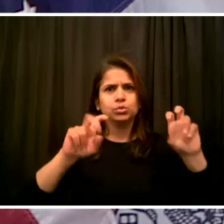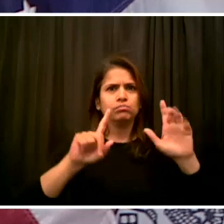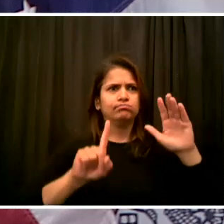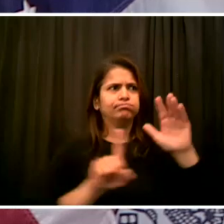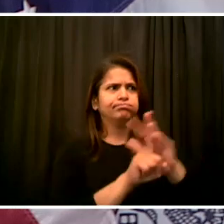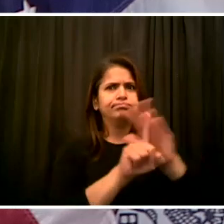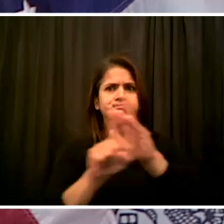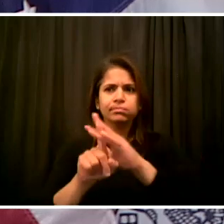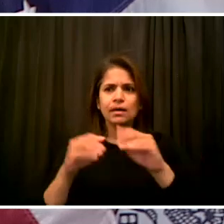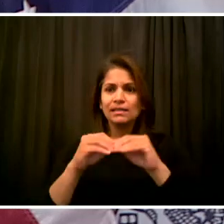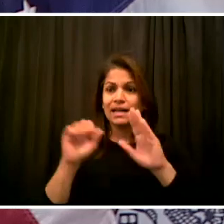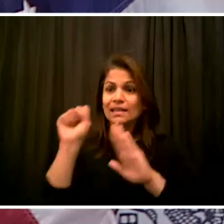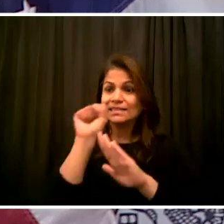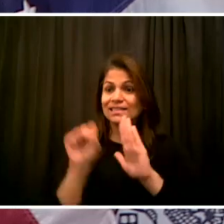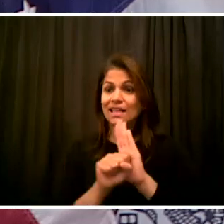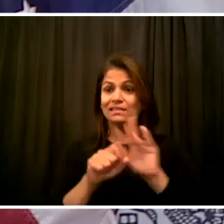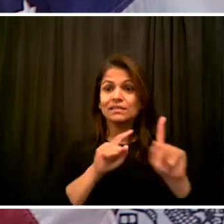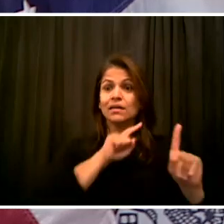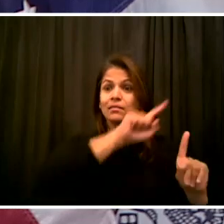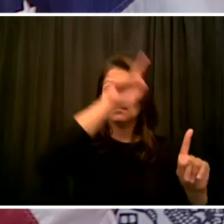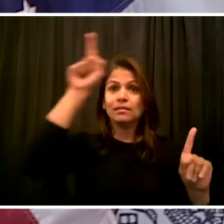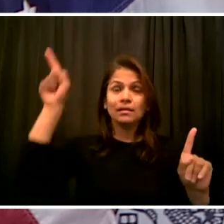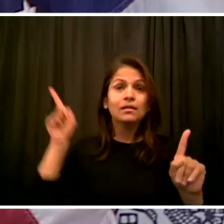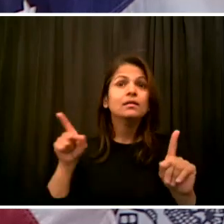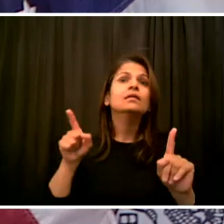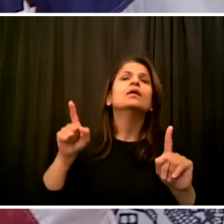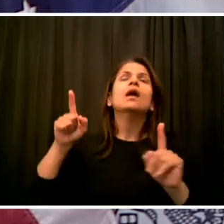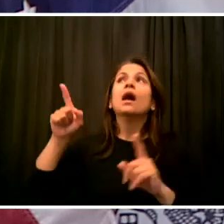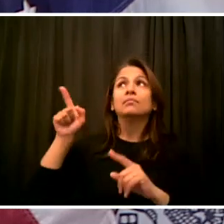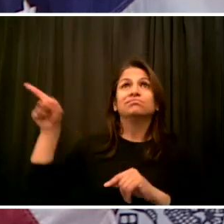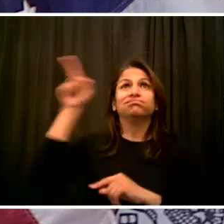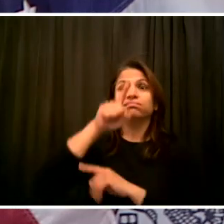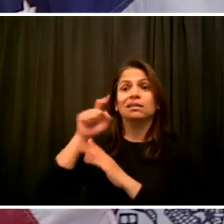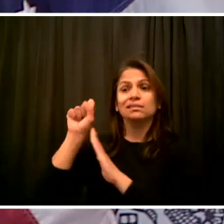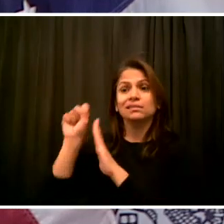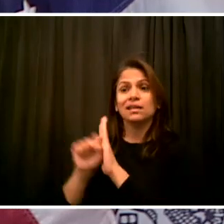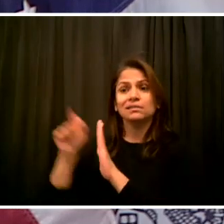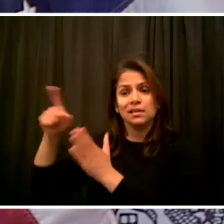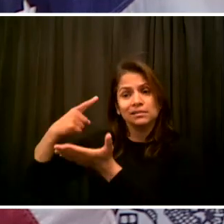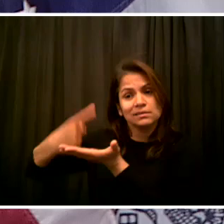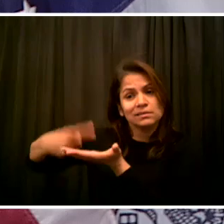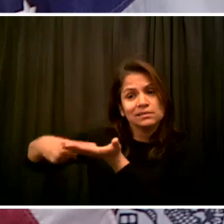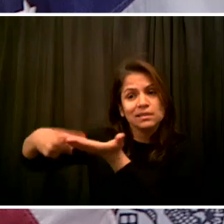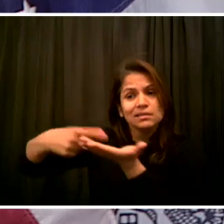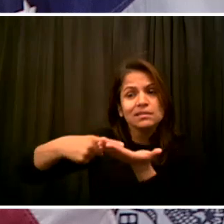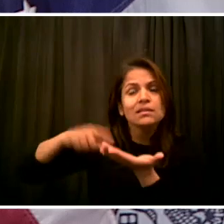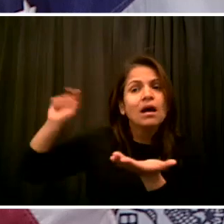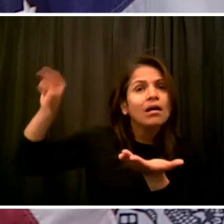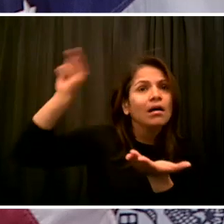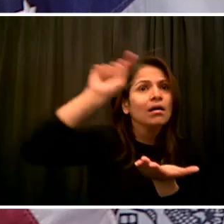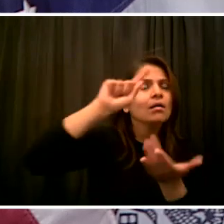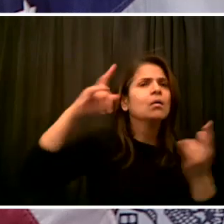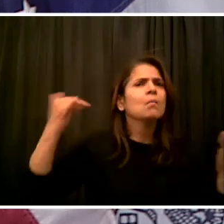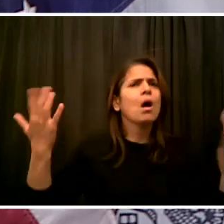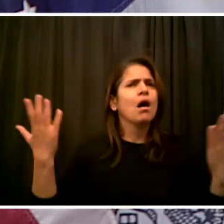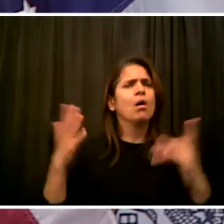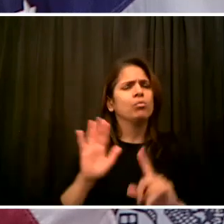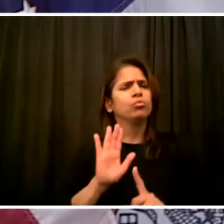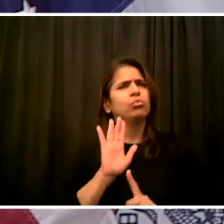I KNOW IT'S BECMEO A LEGISLATIVE ISSUE UP IN ALBANY, THERE'S AN ASSEBLMYANM WORKING ON THIS AND A COUNCILMAN